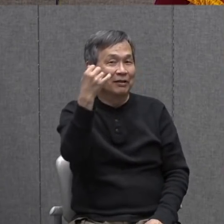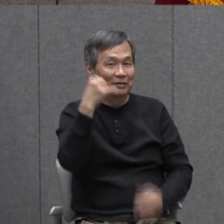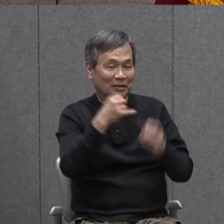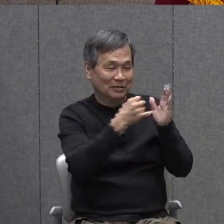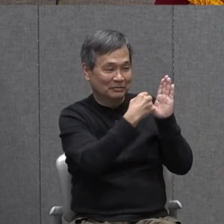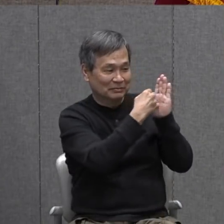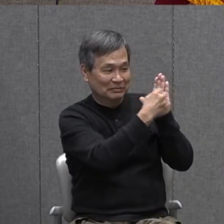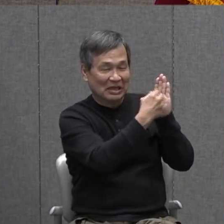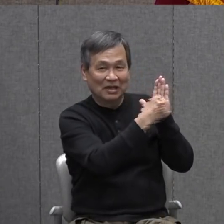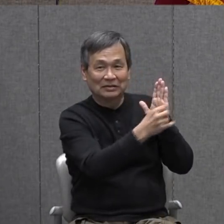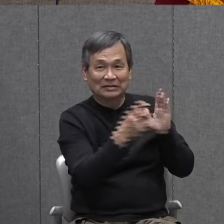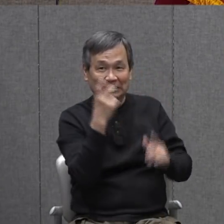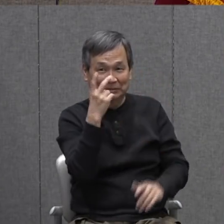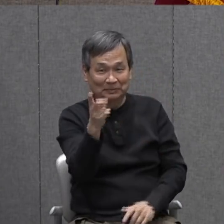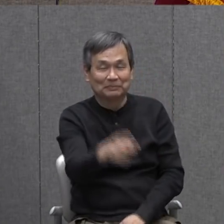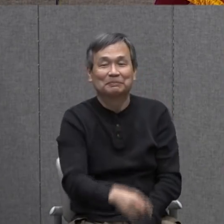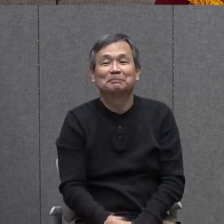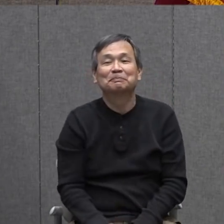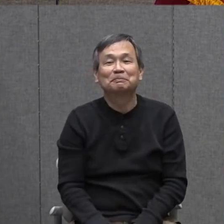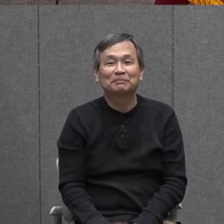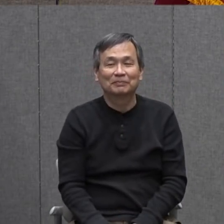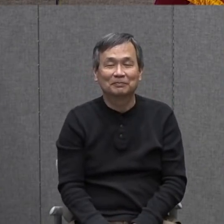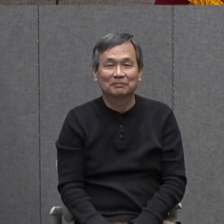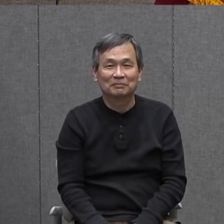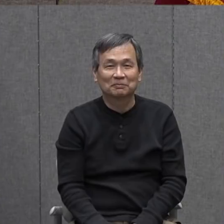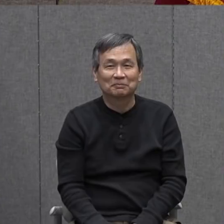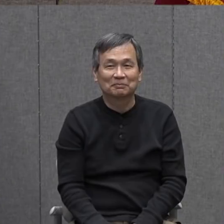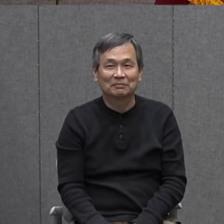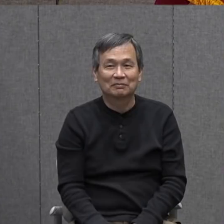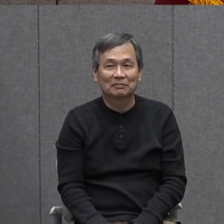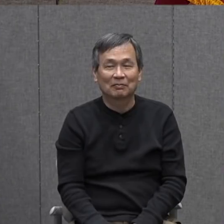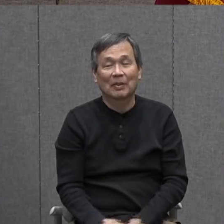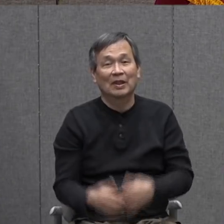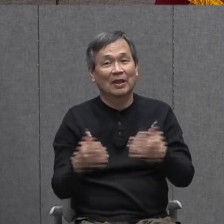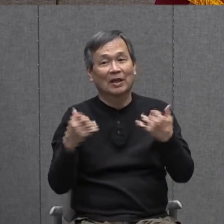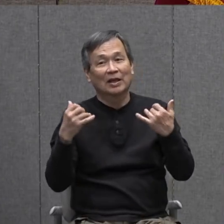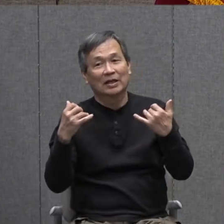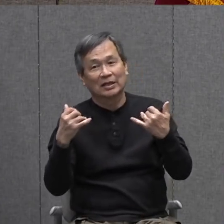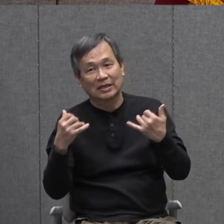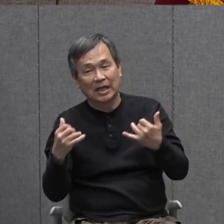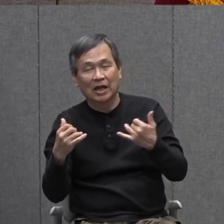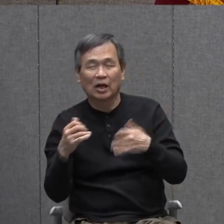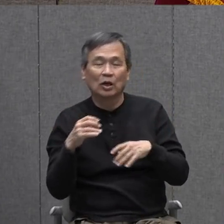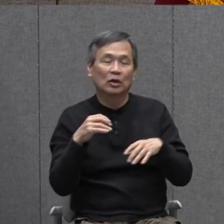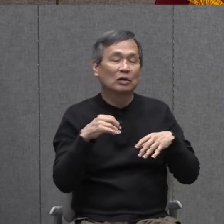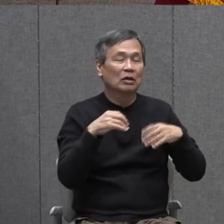Let's see, what do I want to do next? I think I want to start adding in some of my little shapes and little textures.